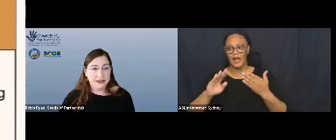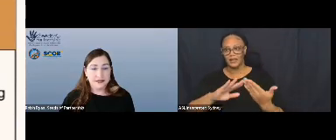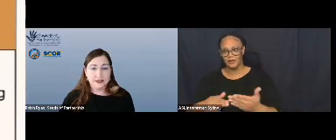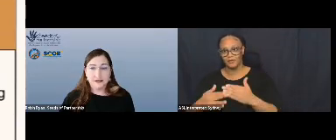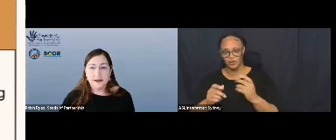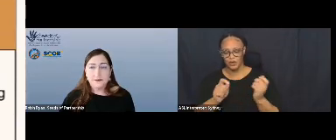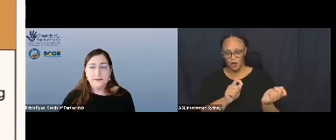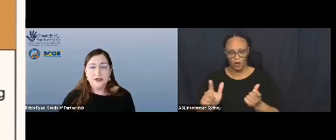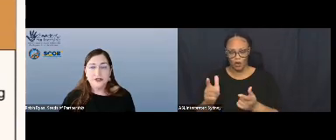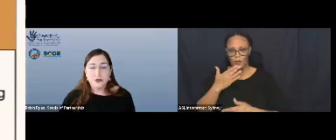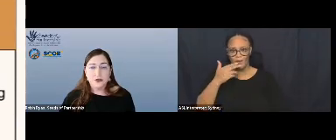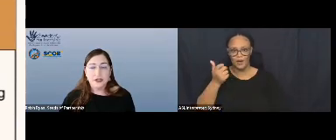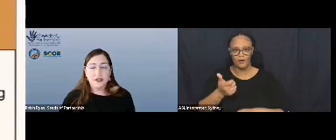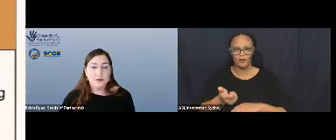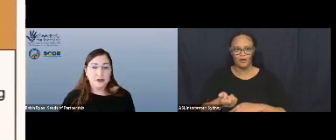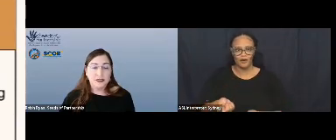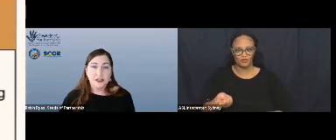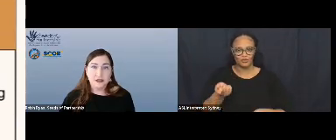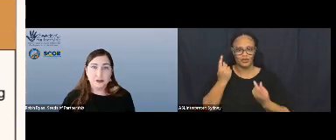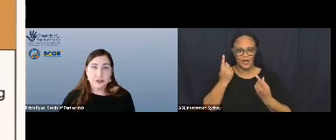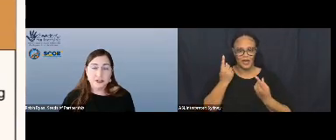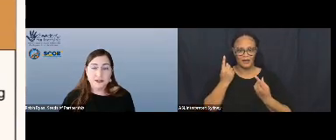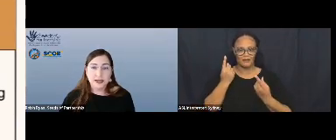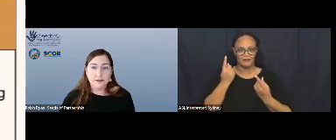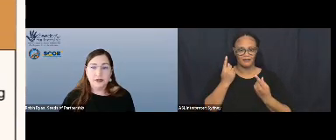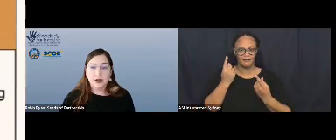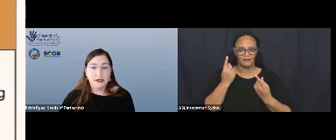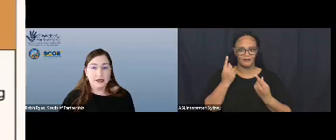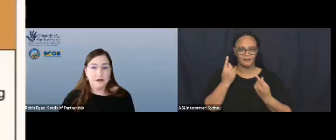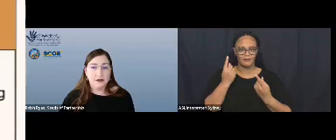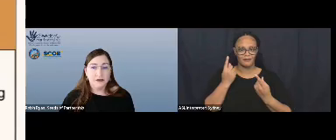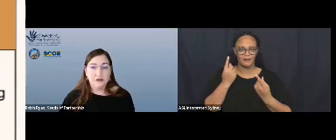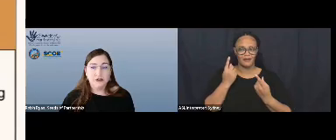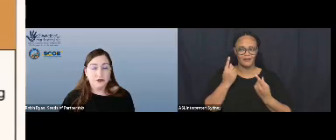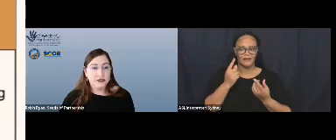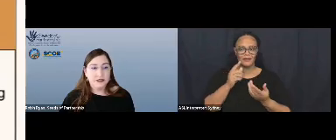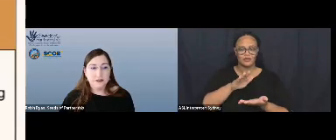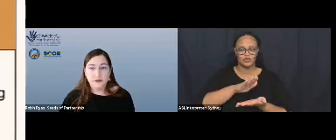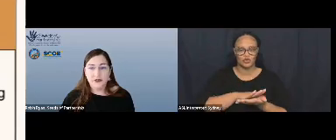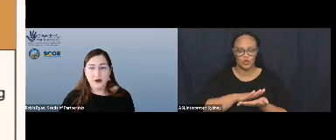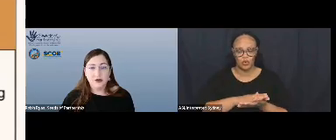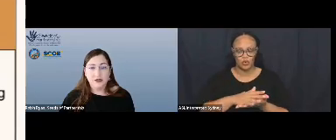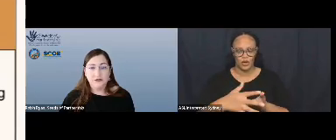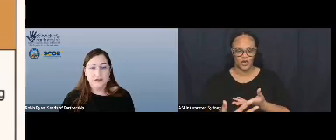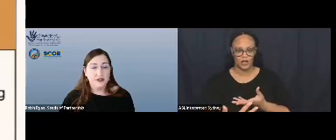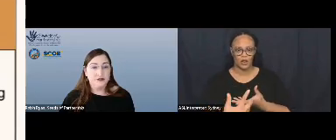understanding school and community inclusion and belonging for students with all levels